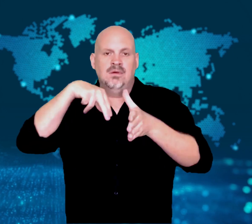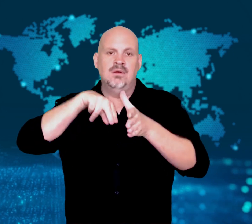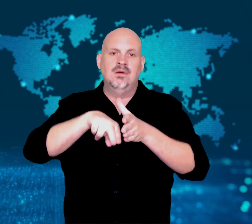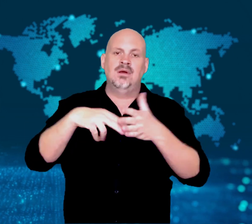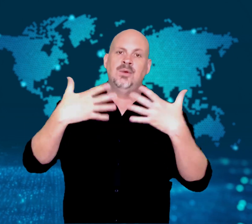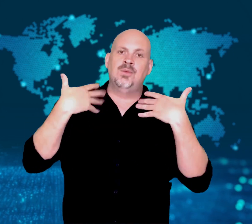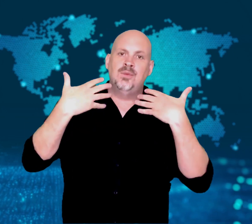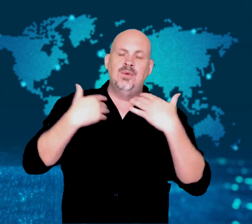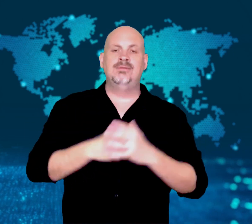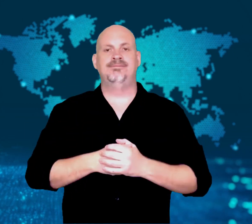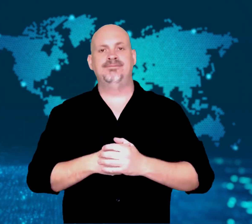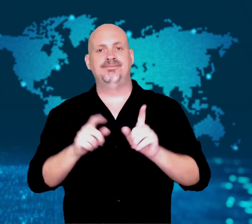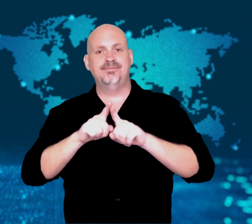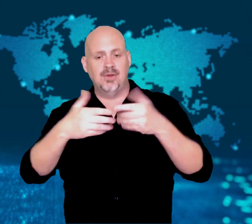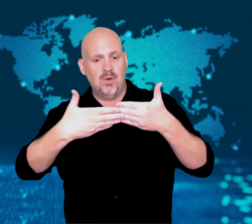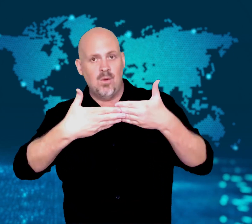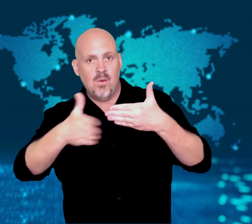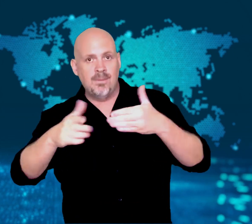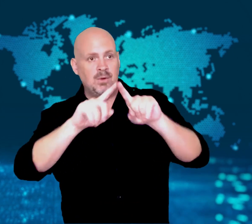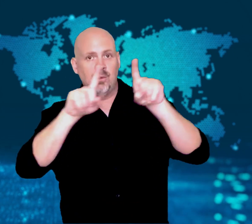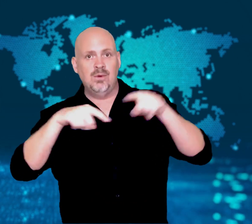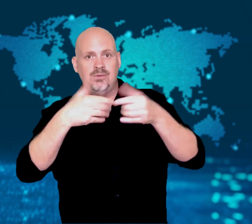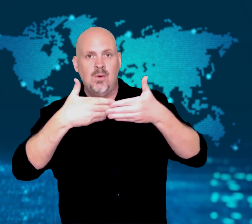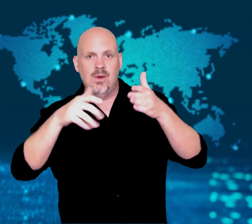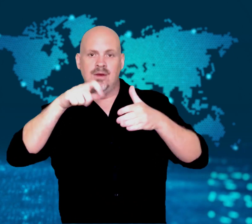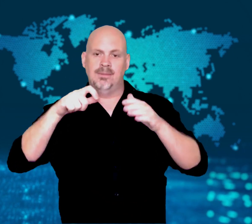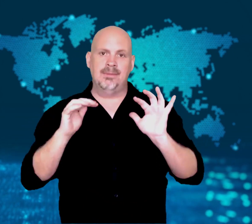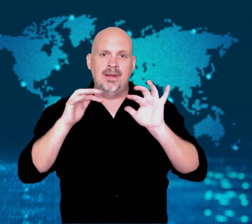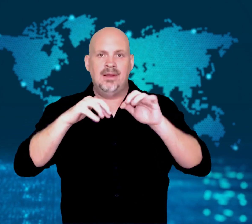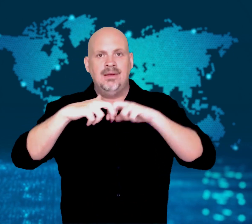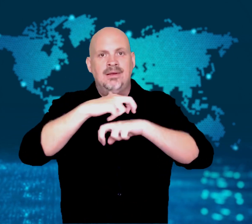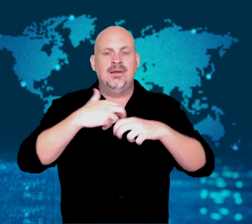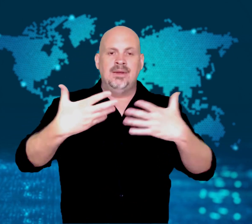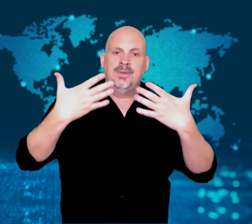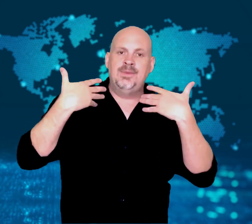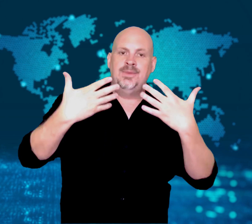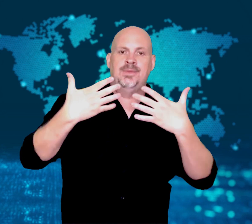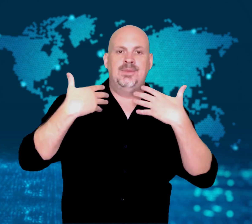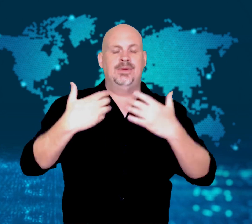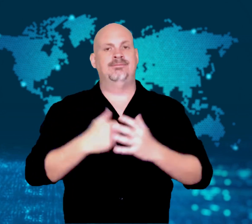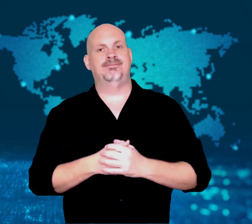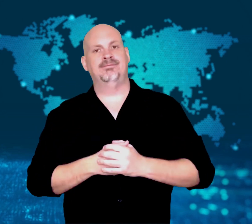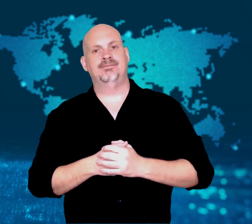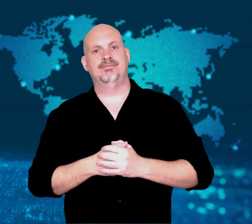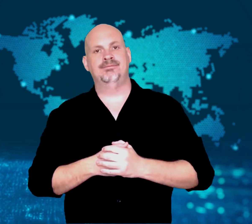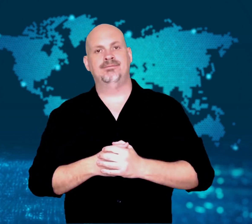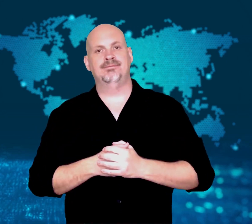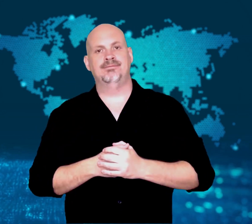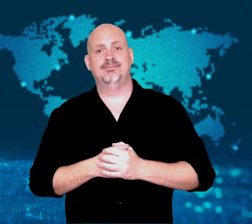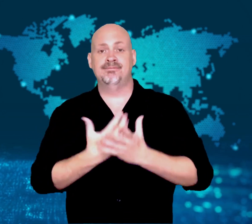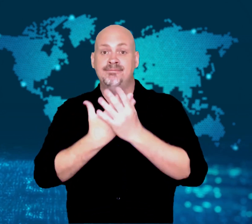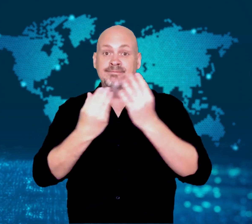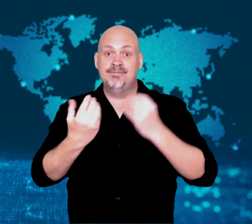To cool themselves, people use wet rags or take cold baths.